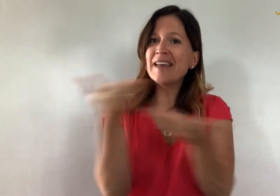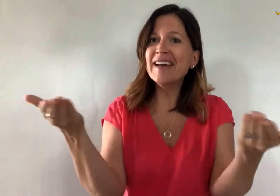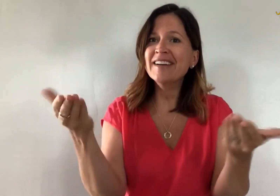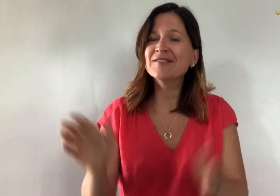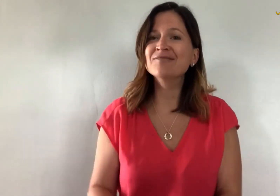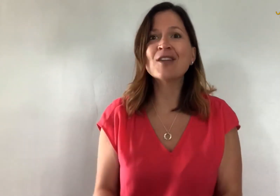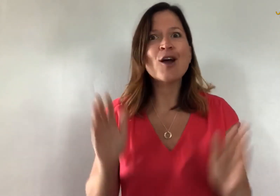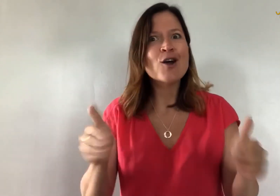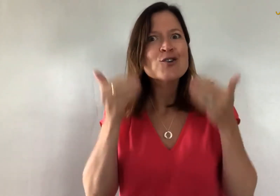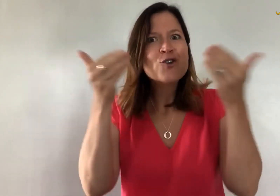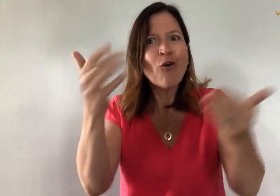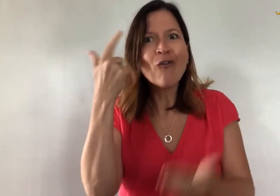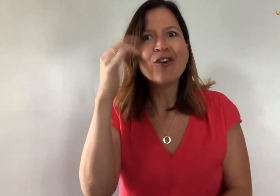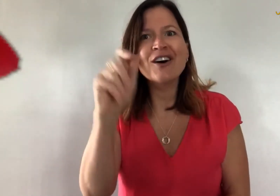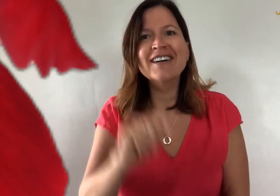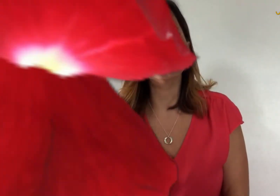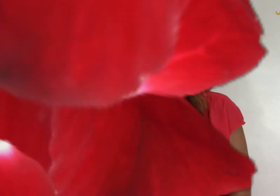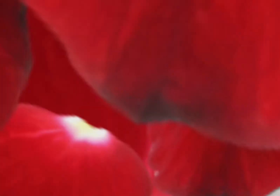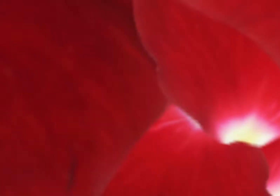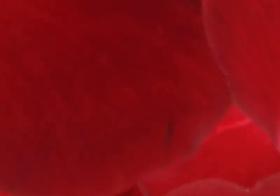Go for it!